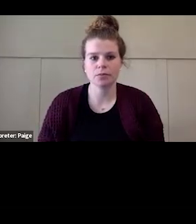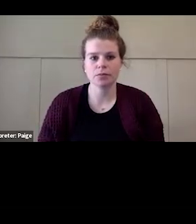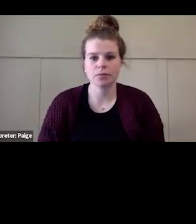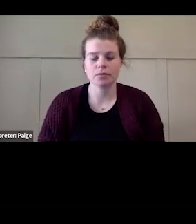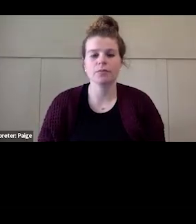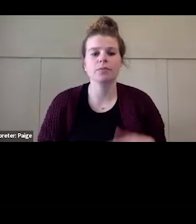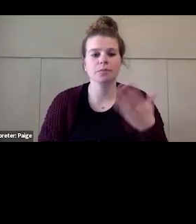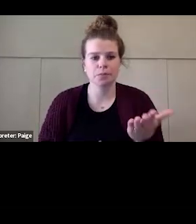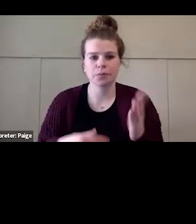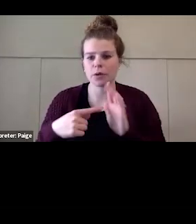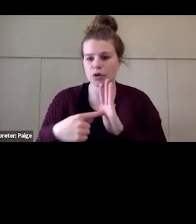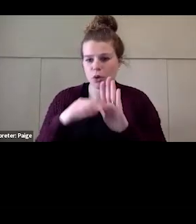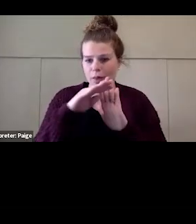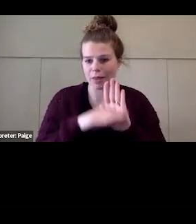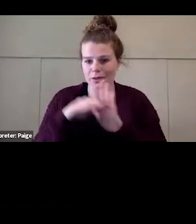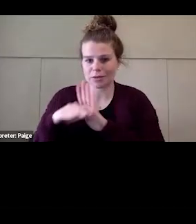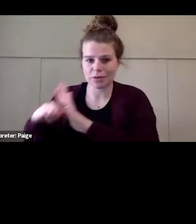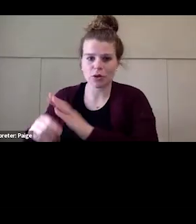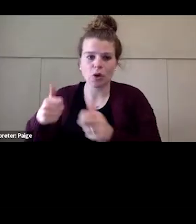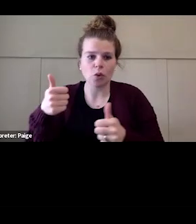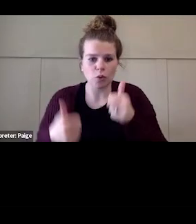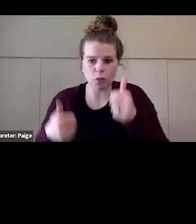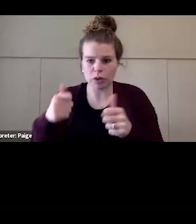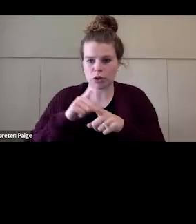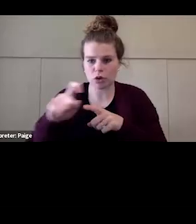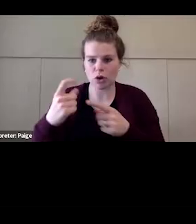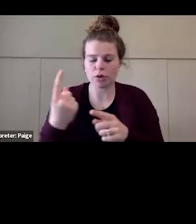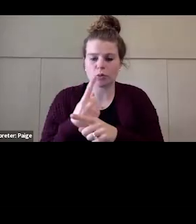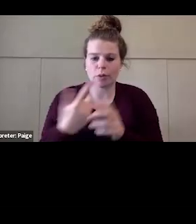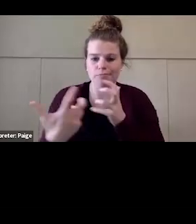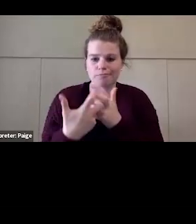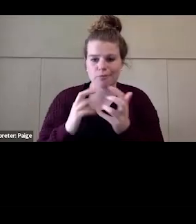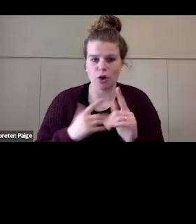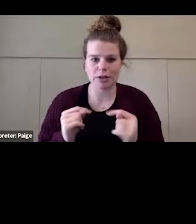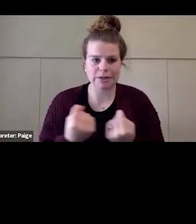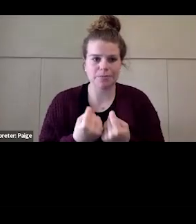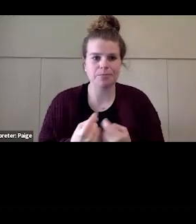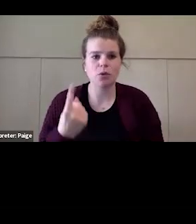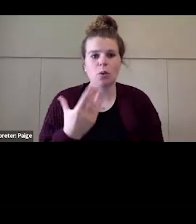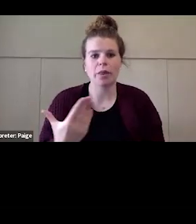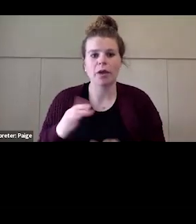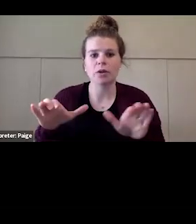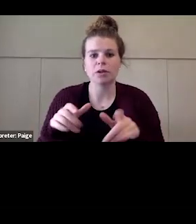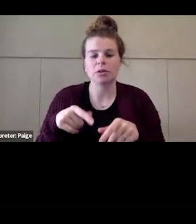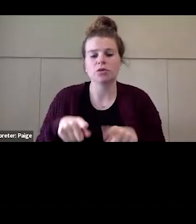And here is a list of which calls are appropriate for our teams. So one thing we did during that first year of planning